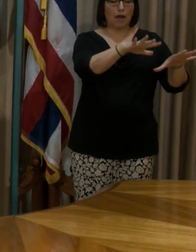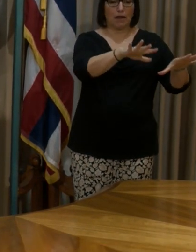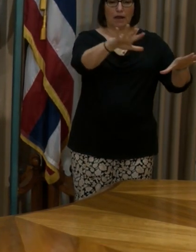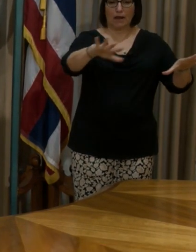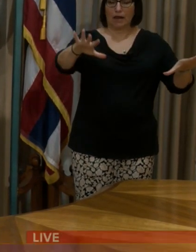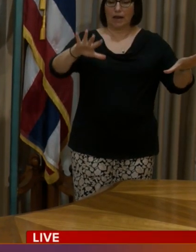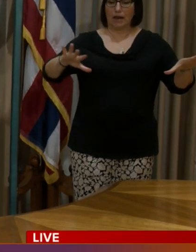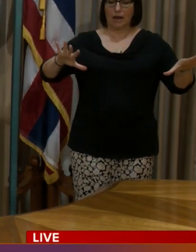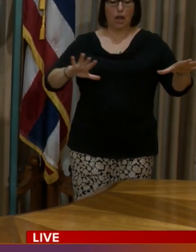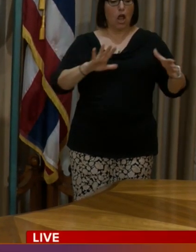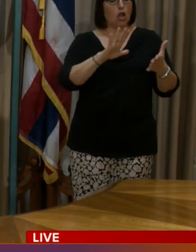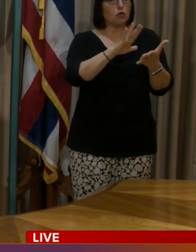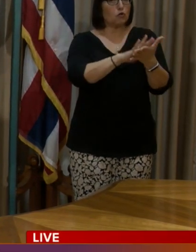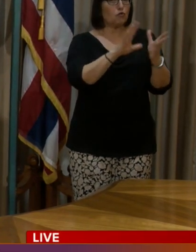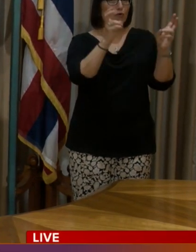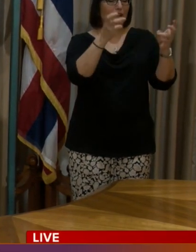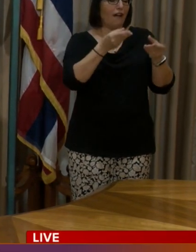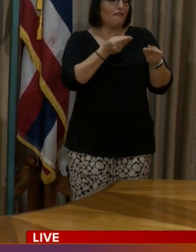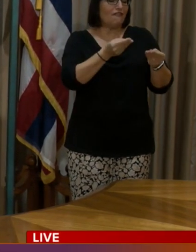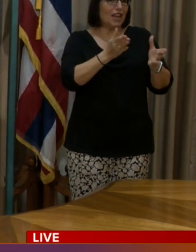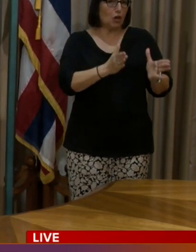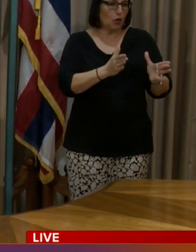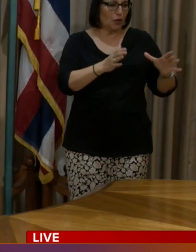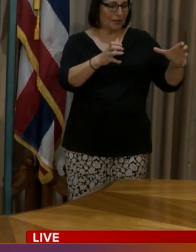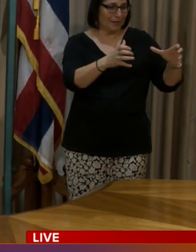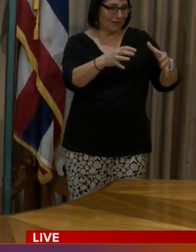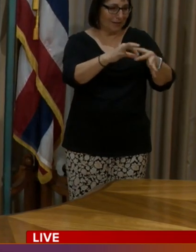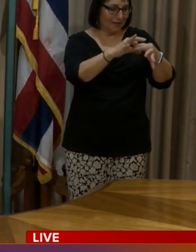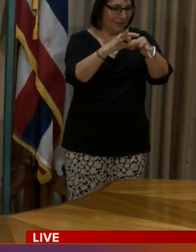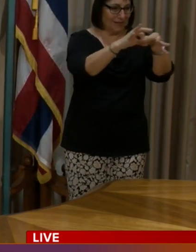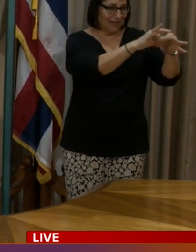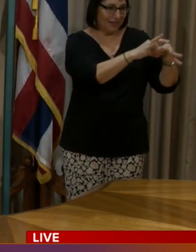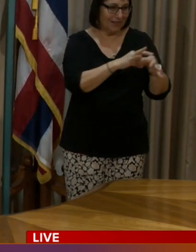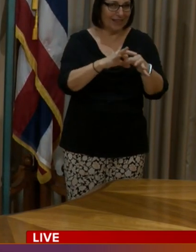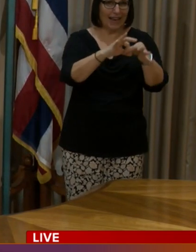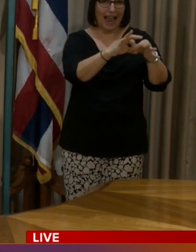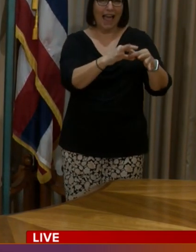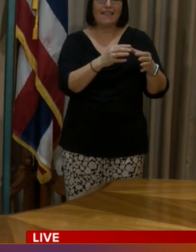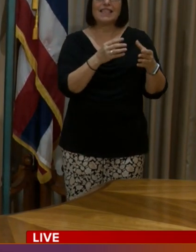SO I JUST WANT TO CLARIFY ITS BY COMPLEX AREA IN ORDER TO MAKE SURE THAT SCHOOLS THAT ARE